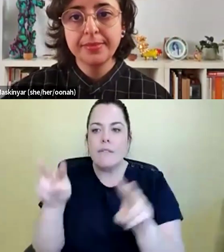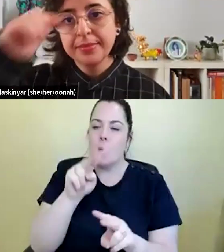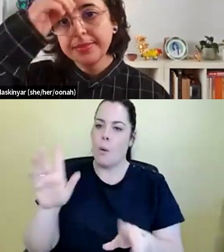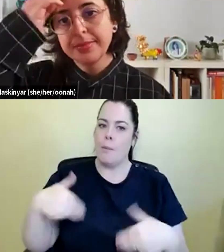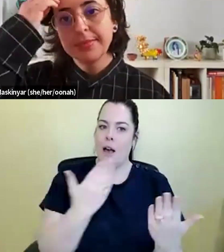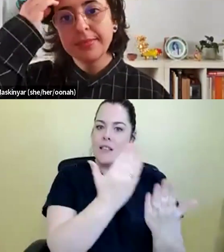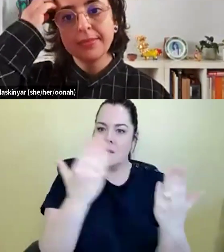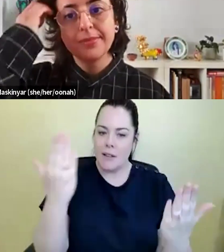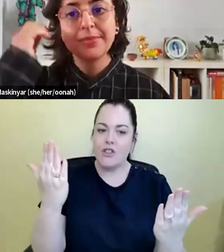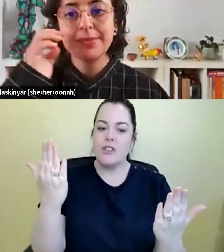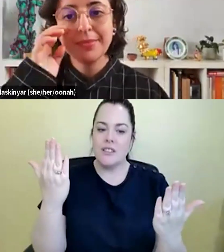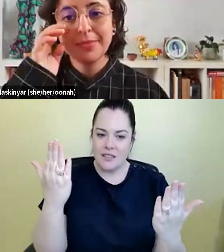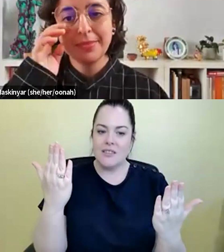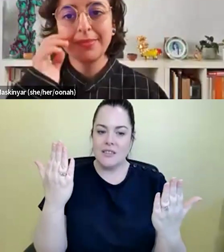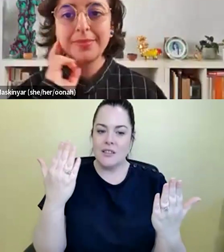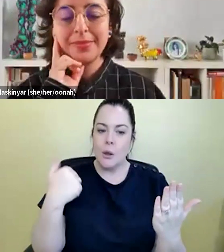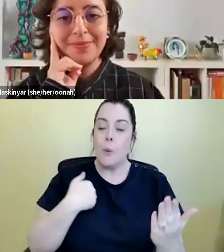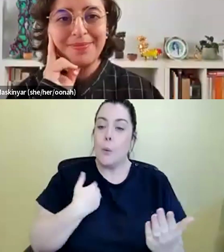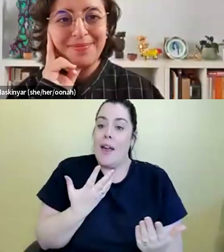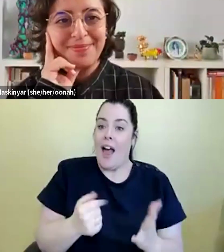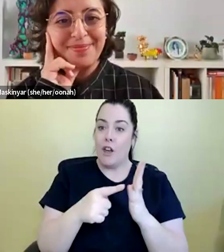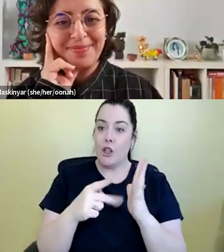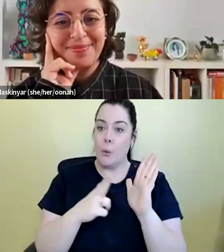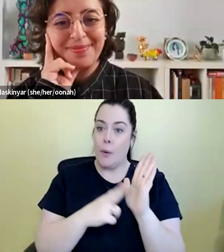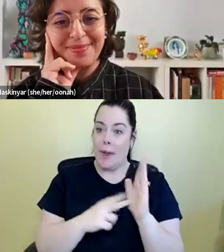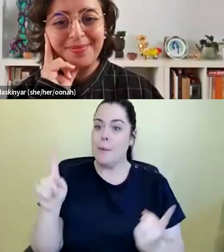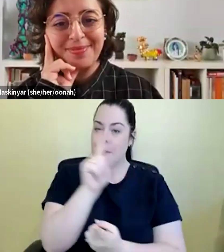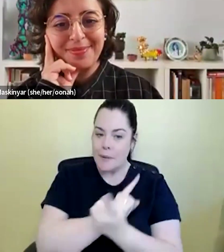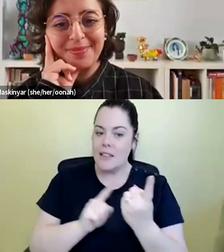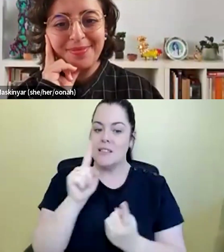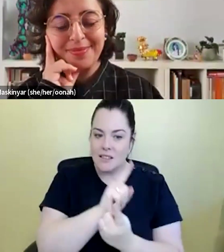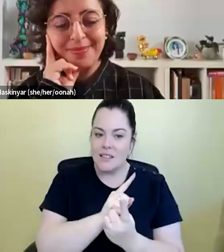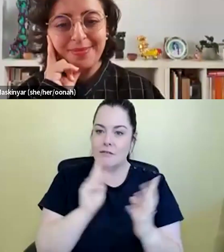all the pavilions, we do have a UN meeting of the pavilions a few times before the show goes